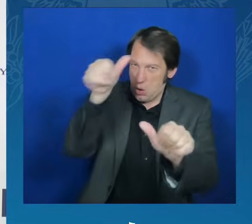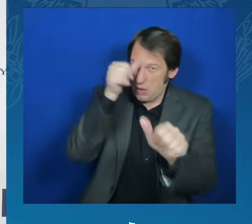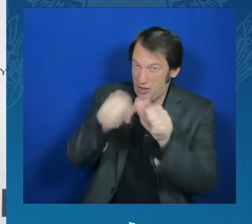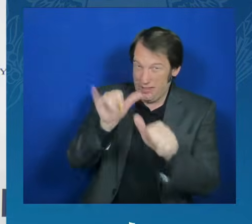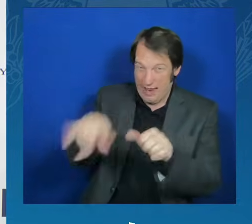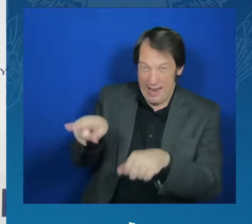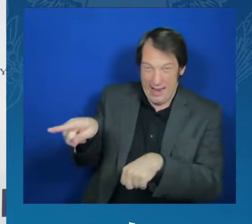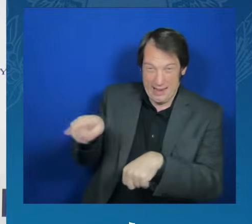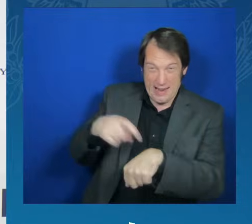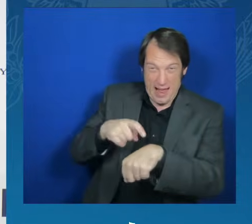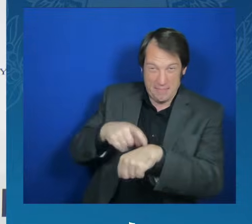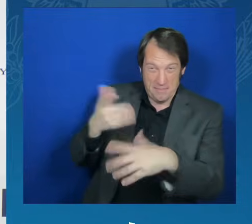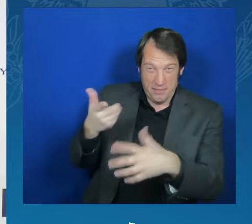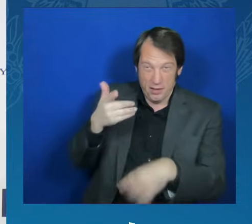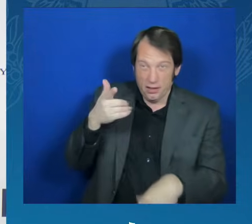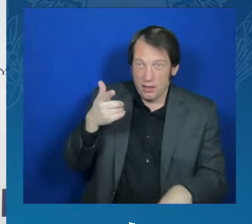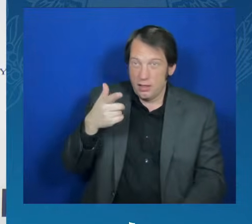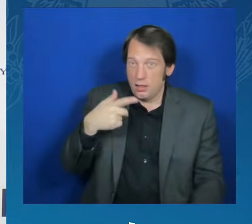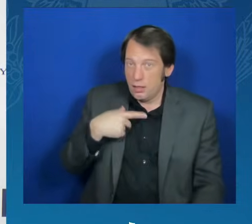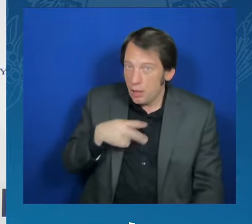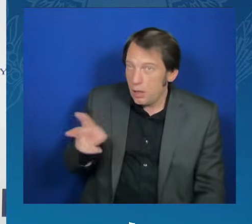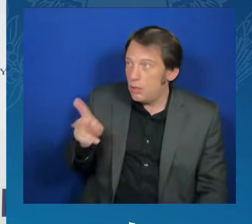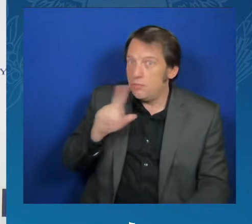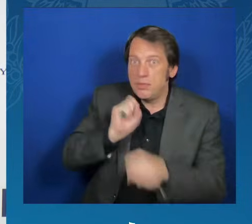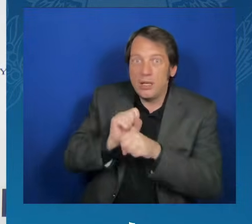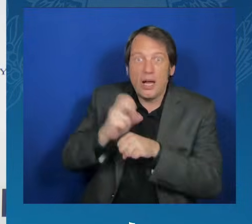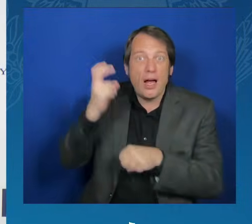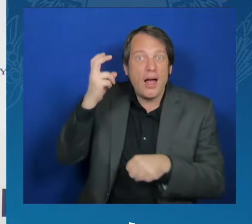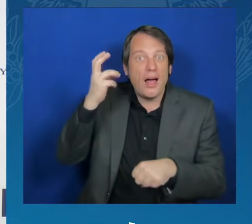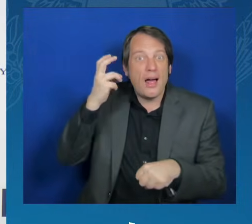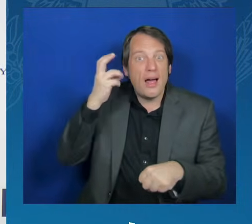Yet, the skill and the bravery of the people of Ukraine,